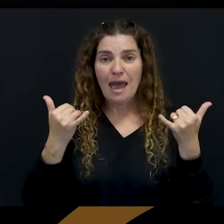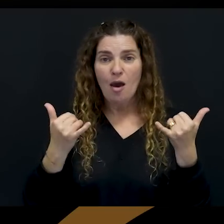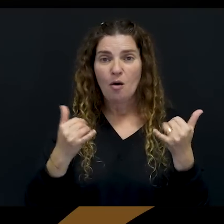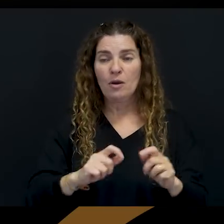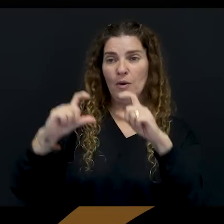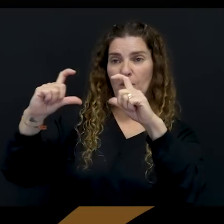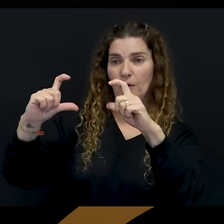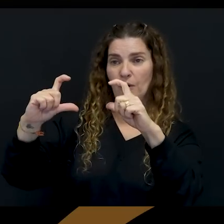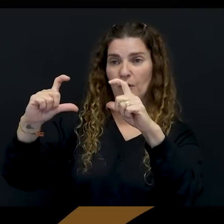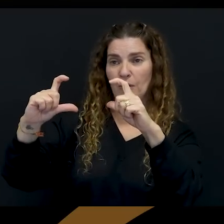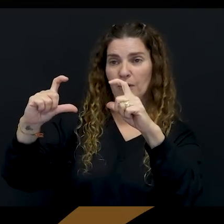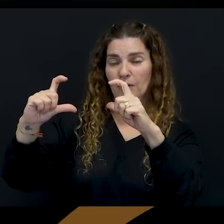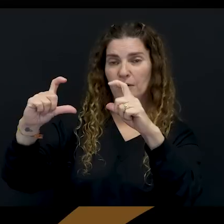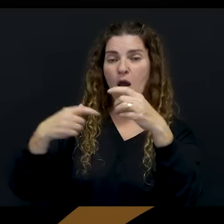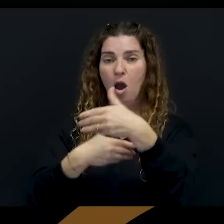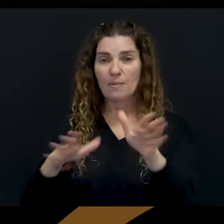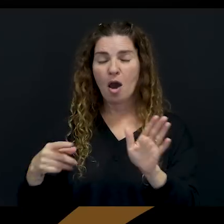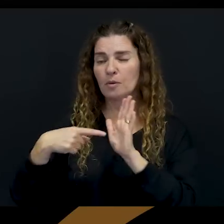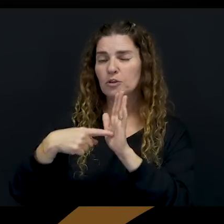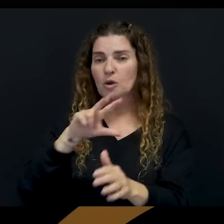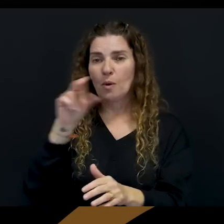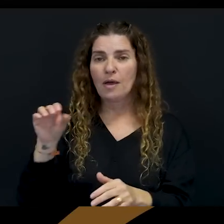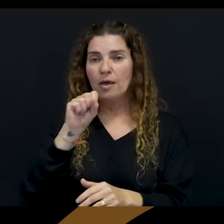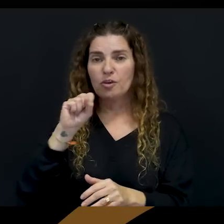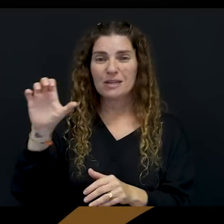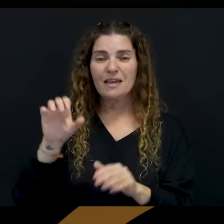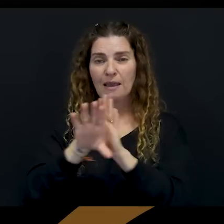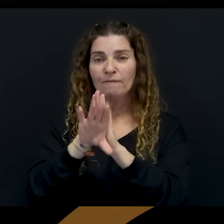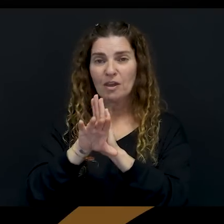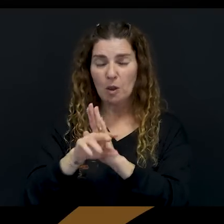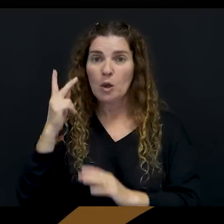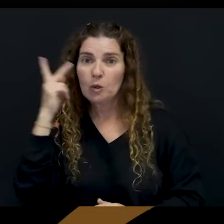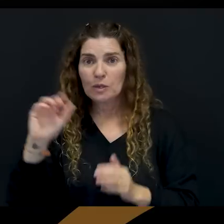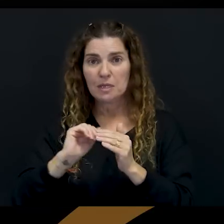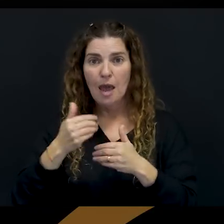so you can see how this technology works. NaviLens works by allowing smartphones